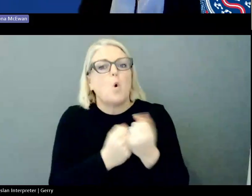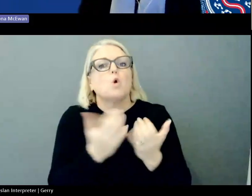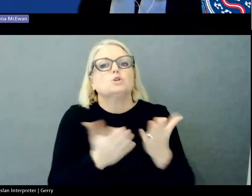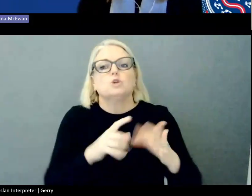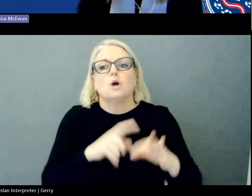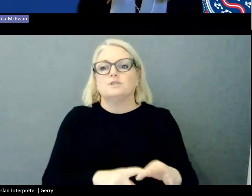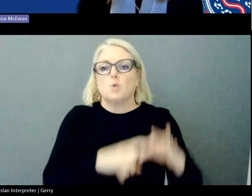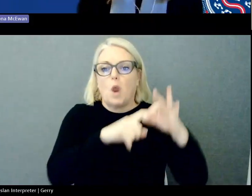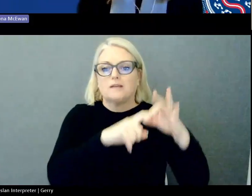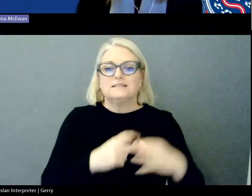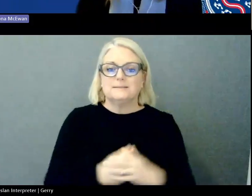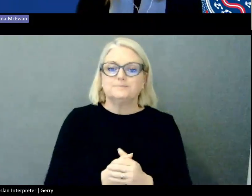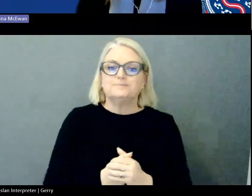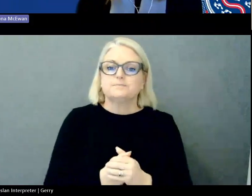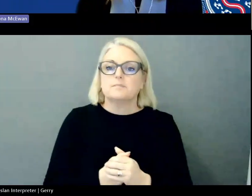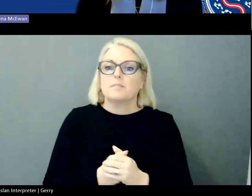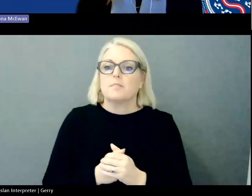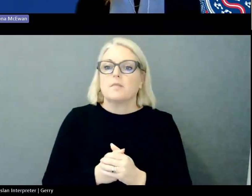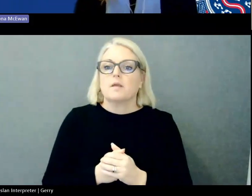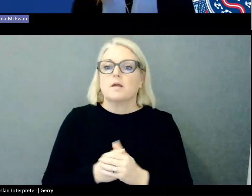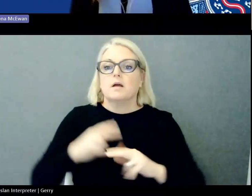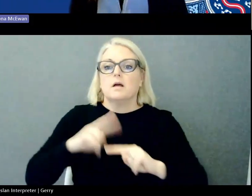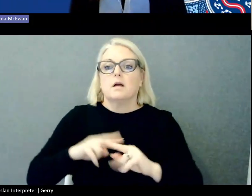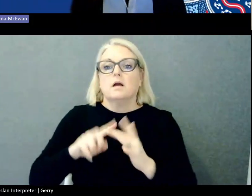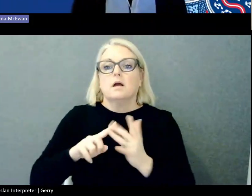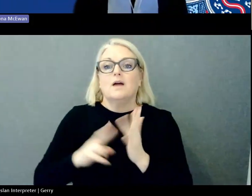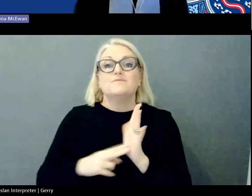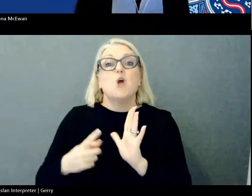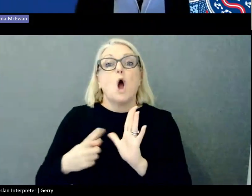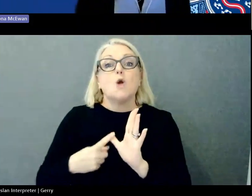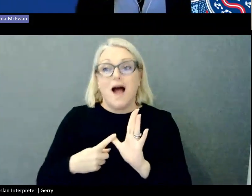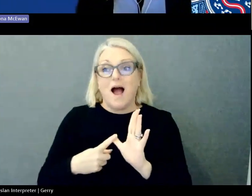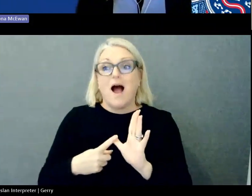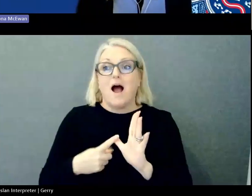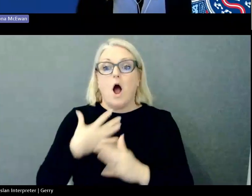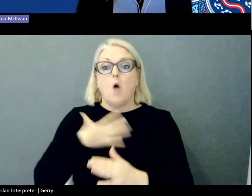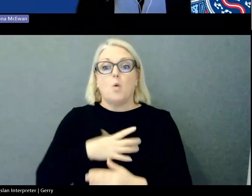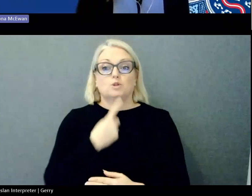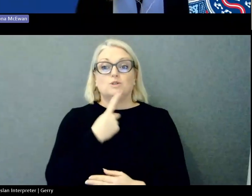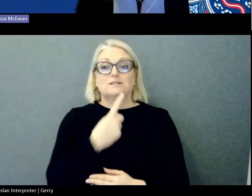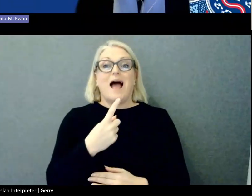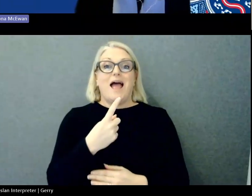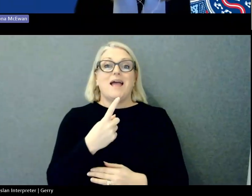Thanks, I also, yeah, absolutely acknowledge that the presentations and the work presented by Sharon and Christine